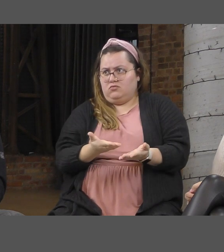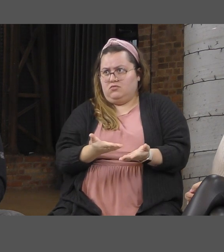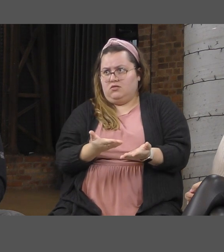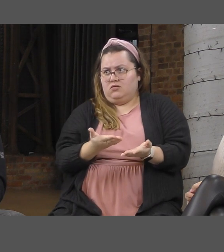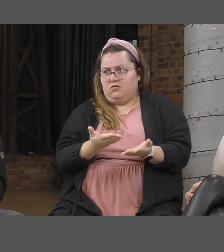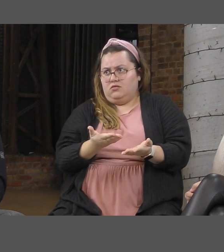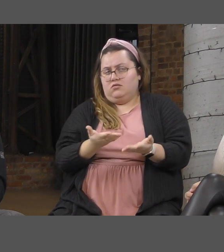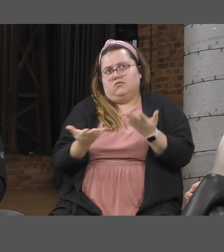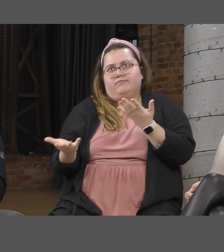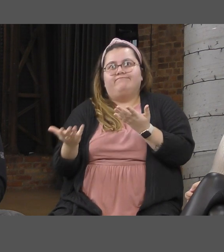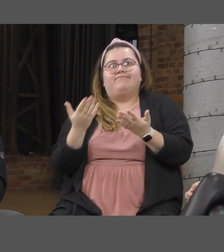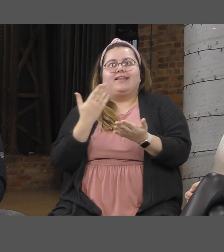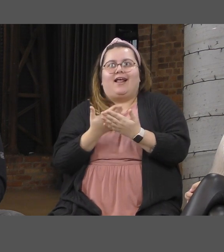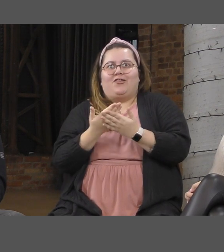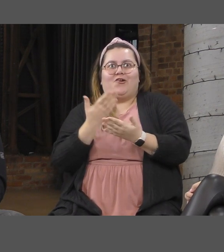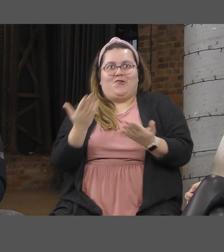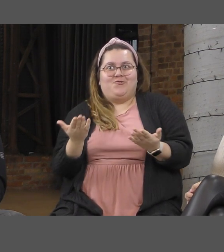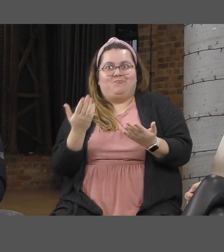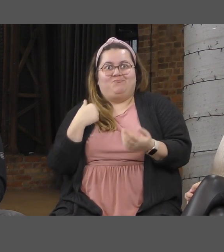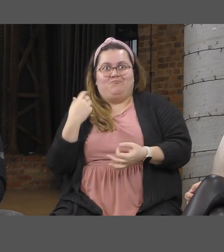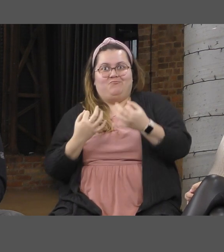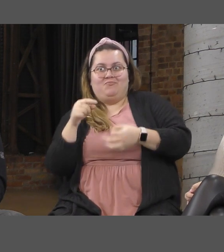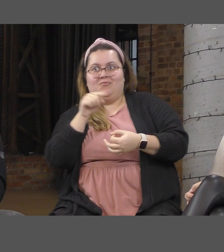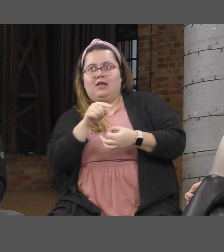They only gave an offer as internship as a trainee.